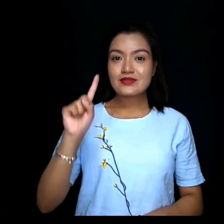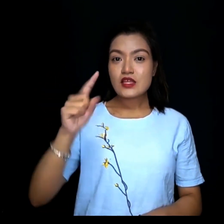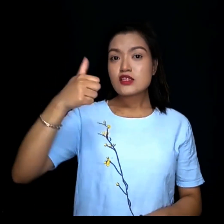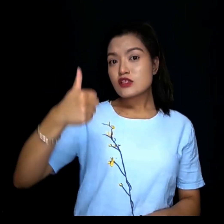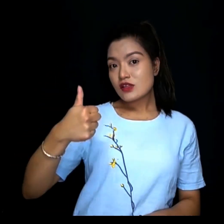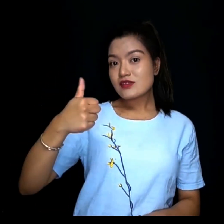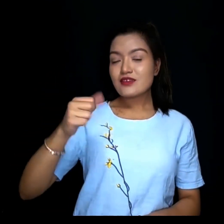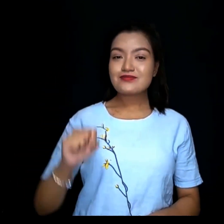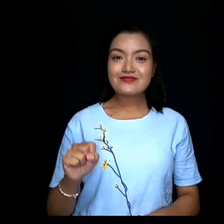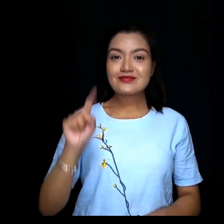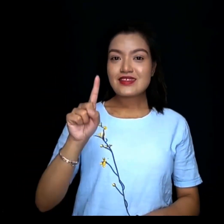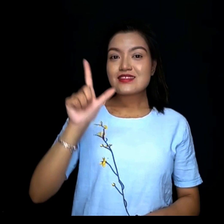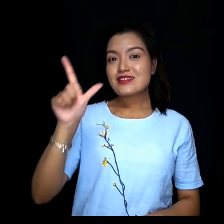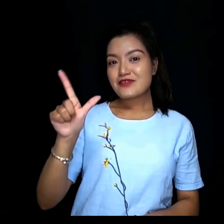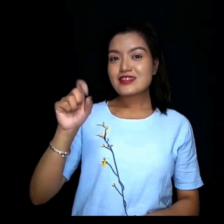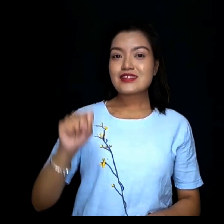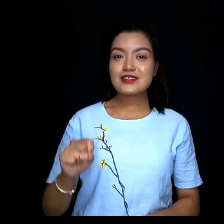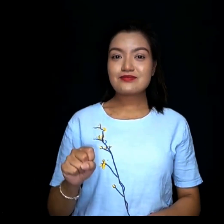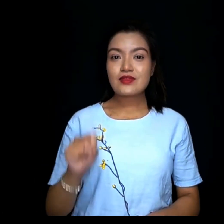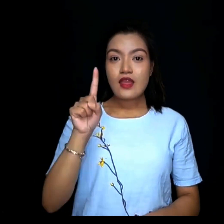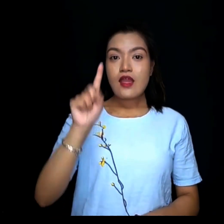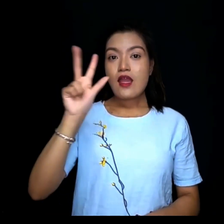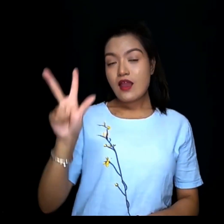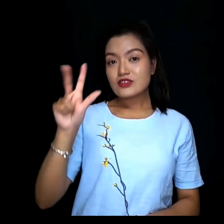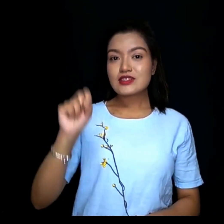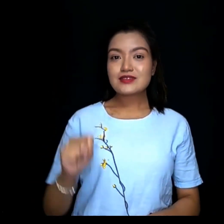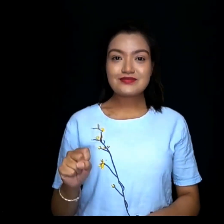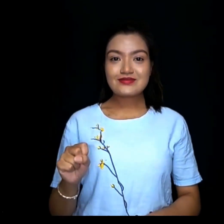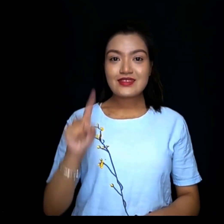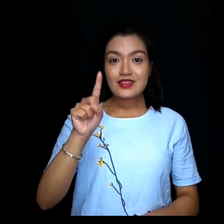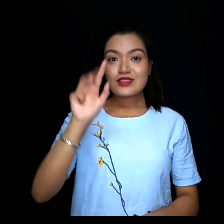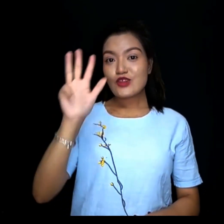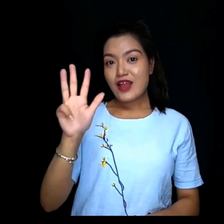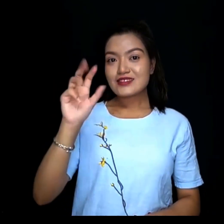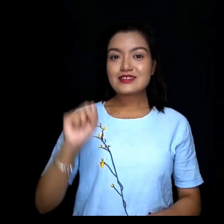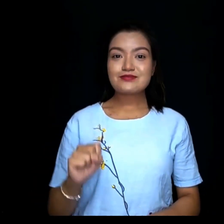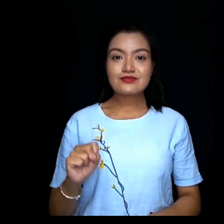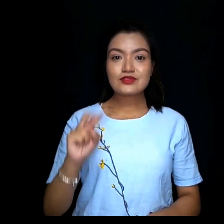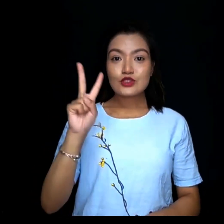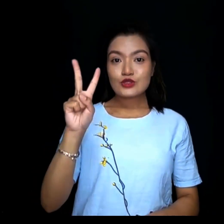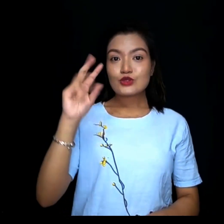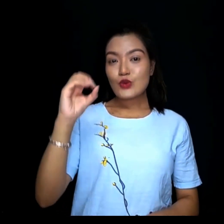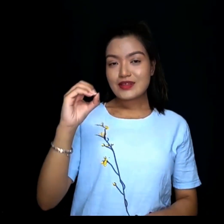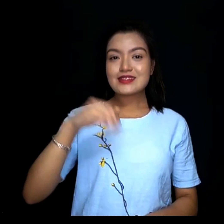१६ - १७ - १८ - १९ - २०